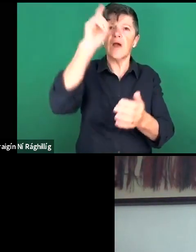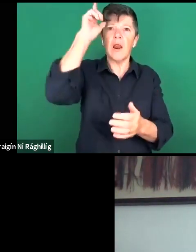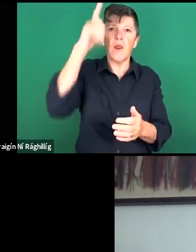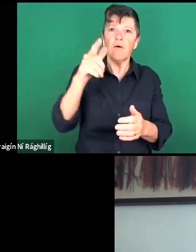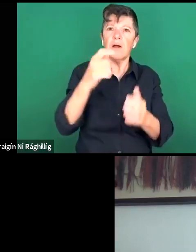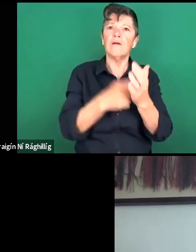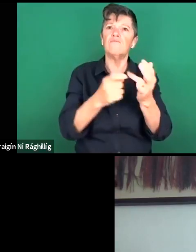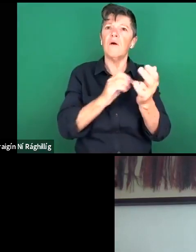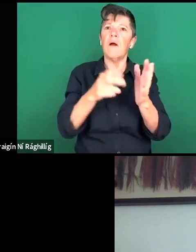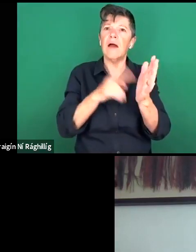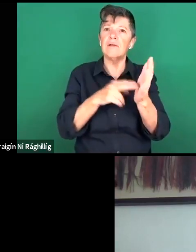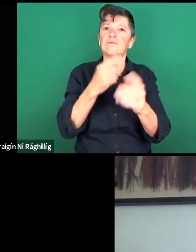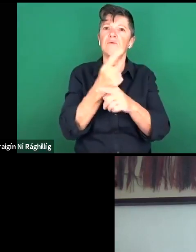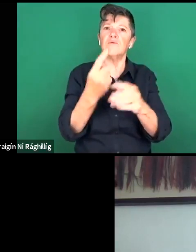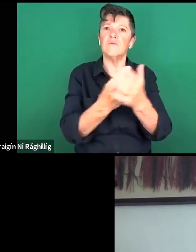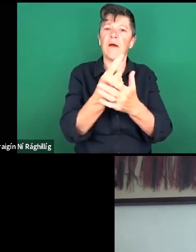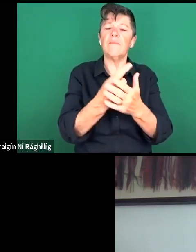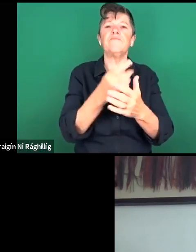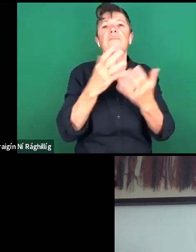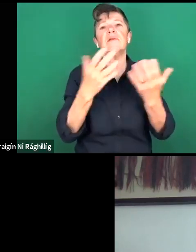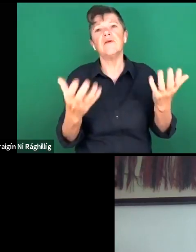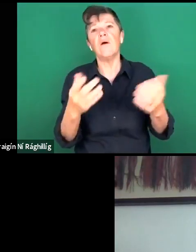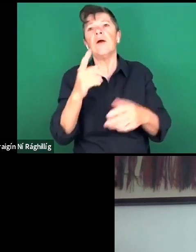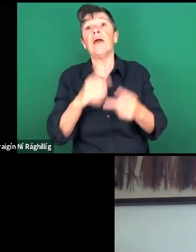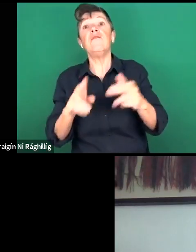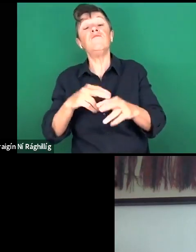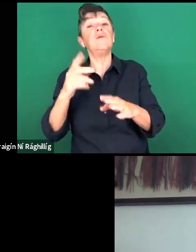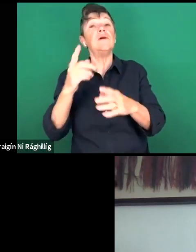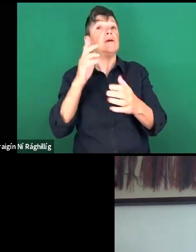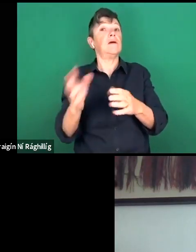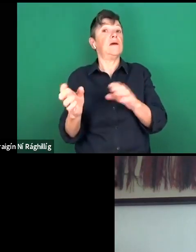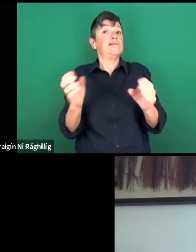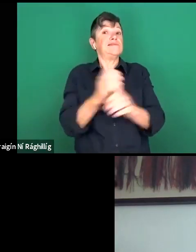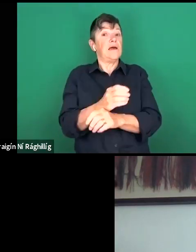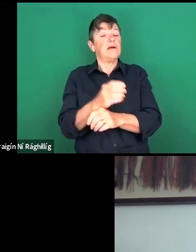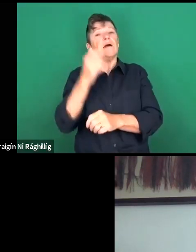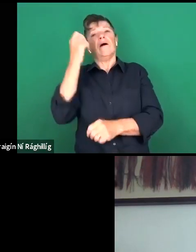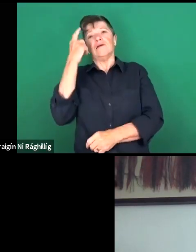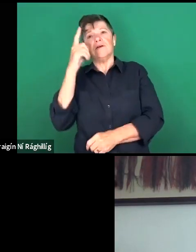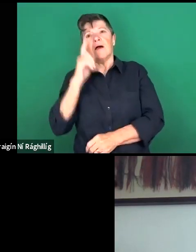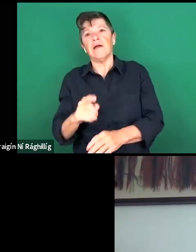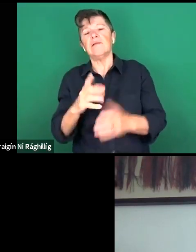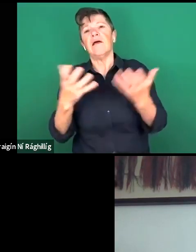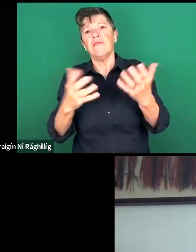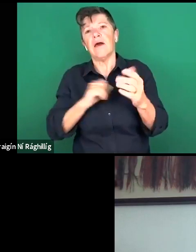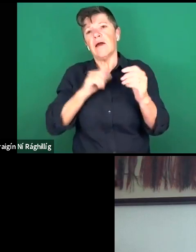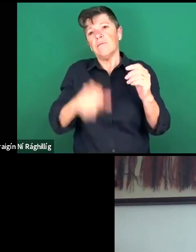world and until we recognise that, we're only ever going to be tinkering